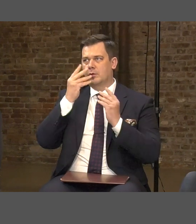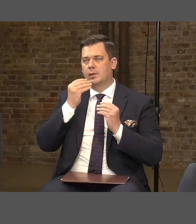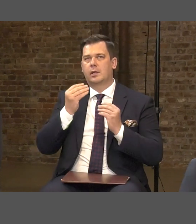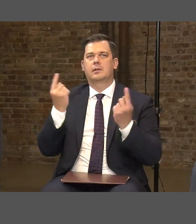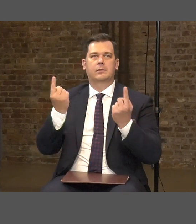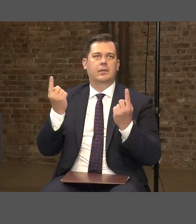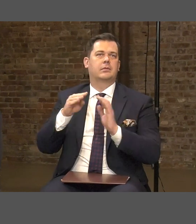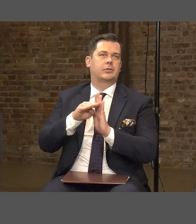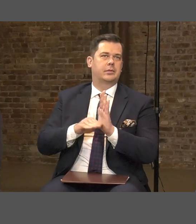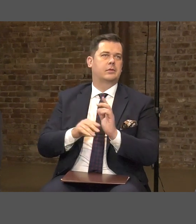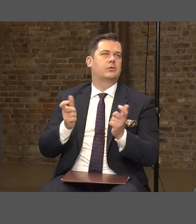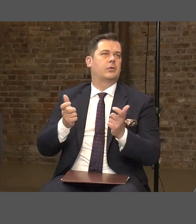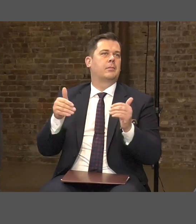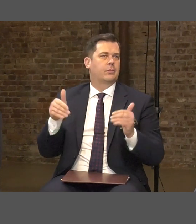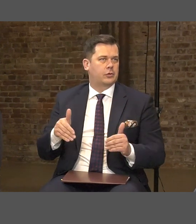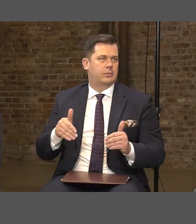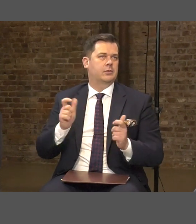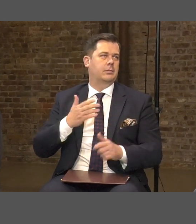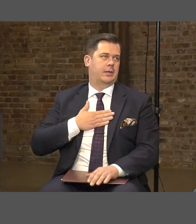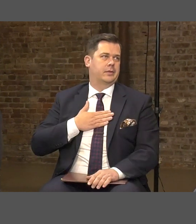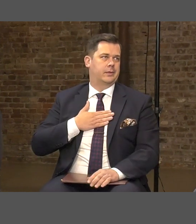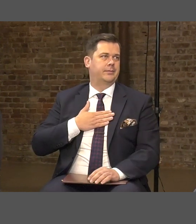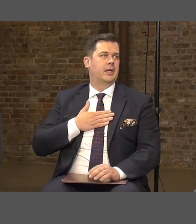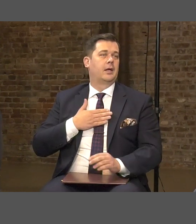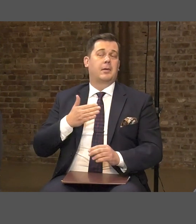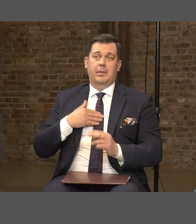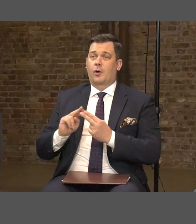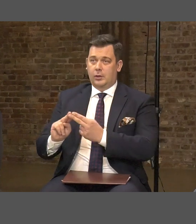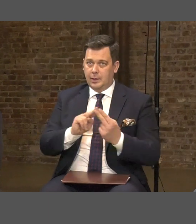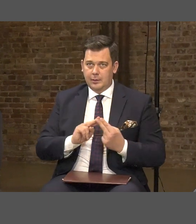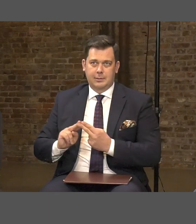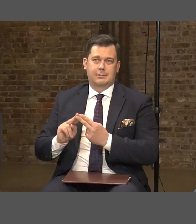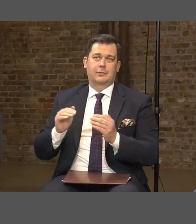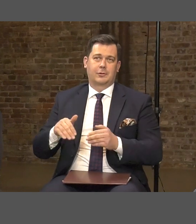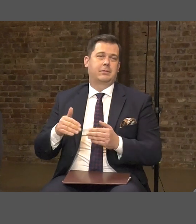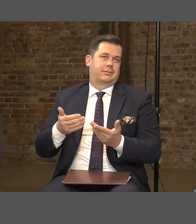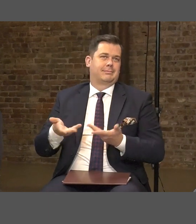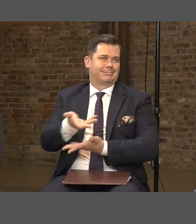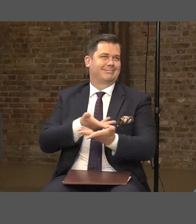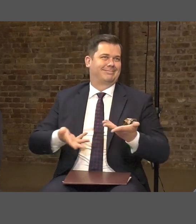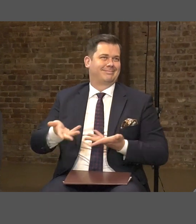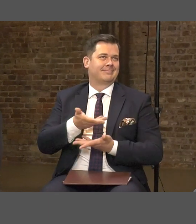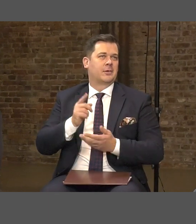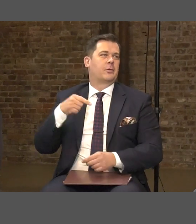What is the situation like? What is the legislation like? What can we do? What do we have? We have contact and we can maintain relationships.